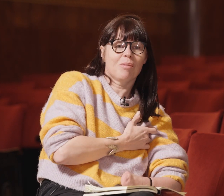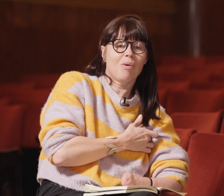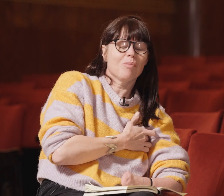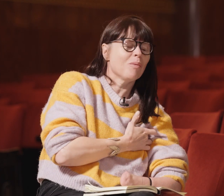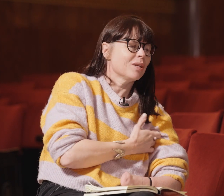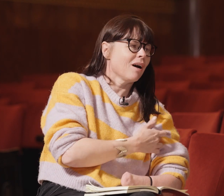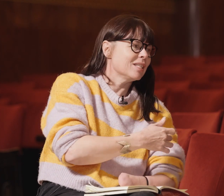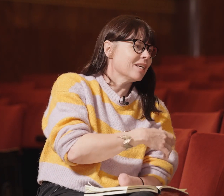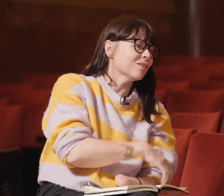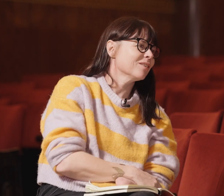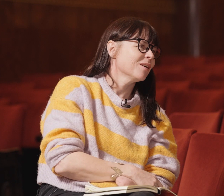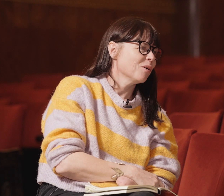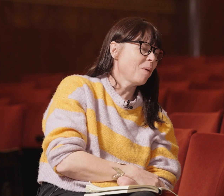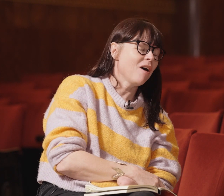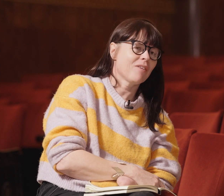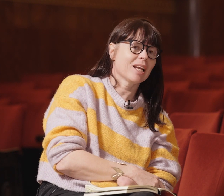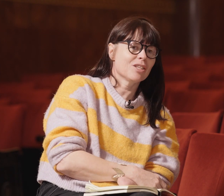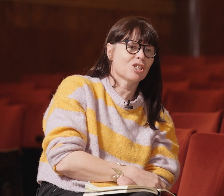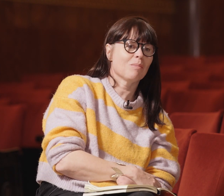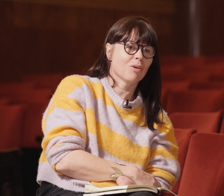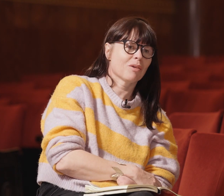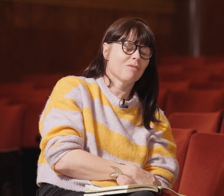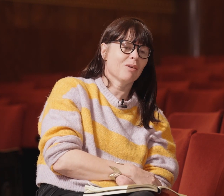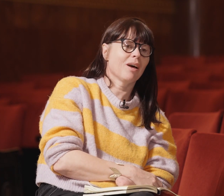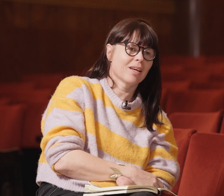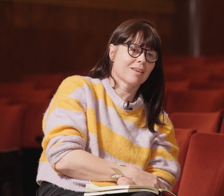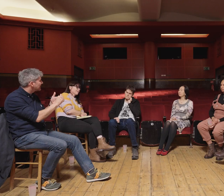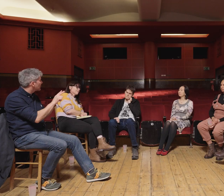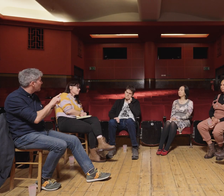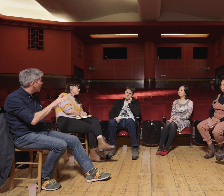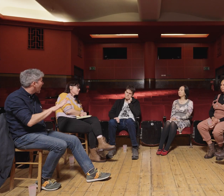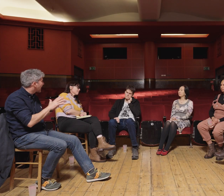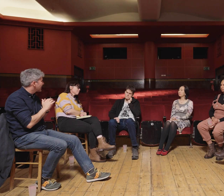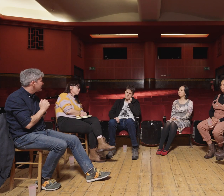What would ideal perfect leadership look and feel like if there's such a thing?